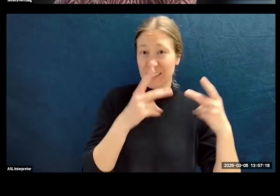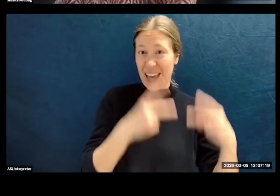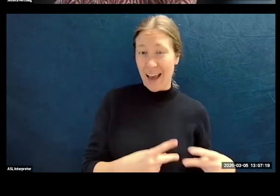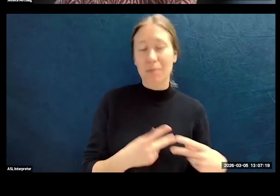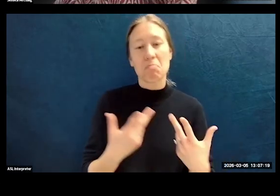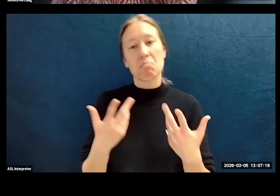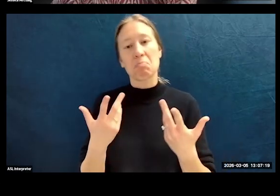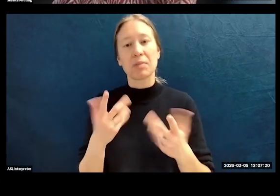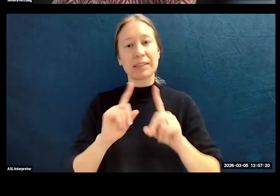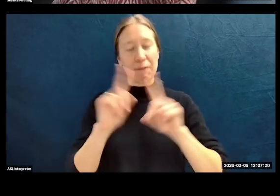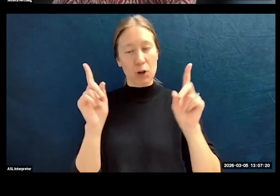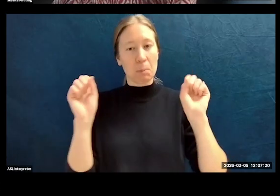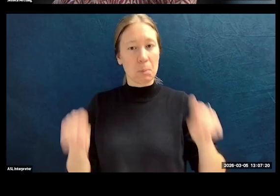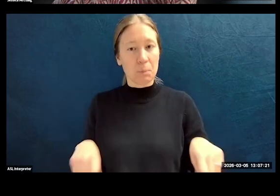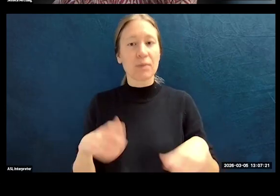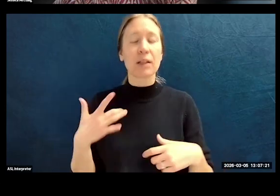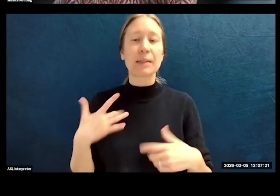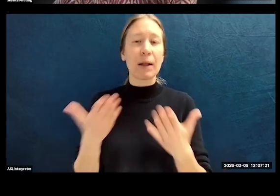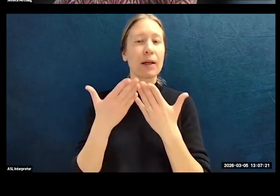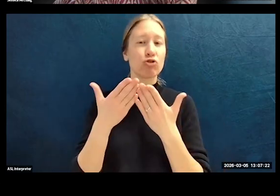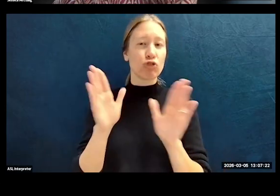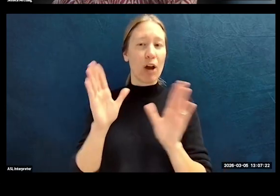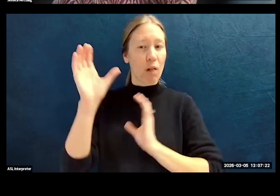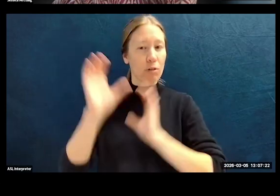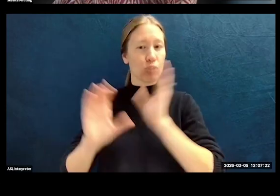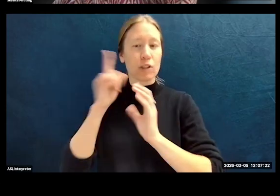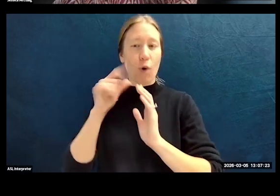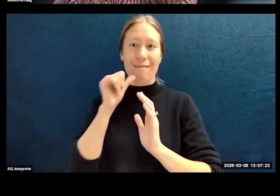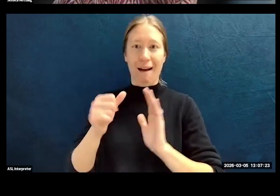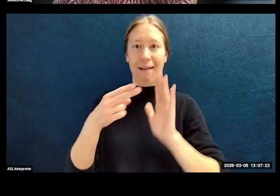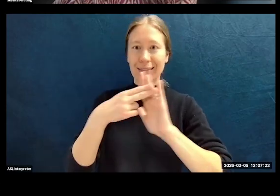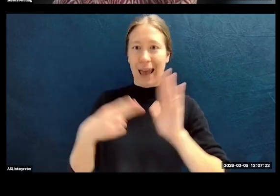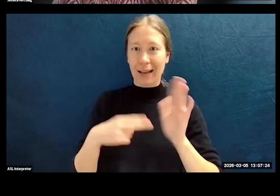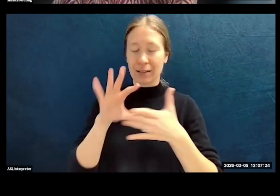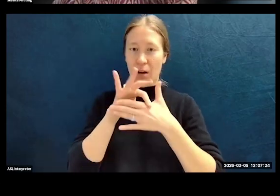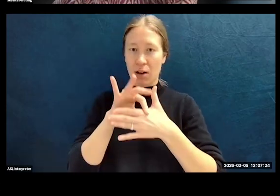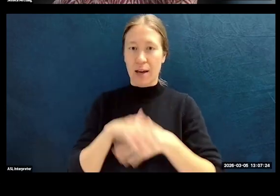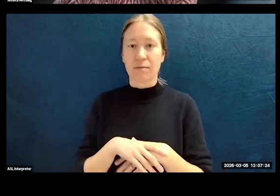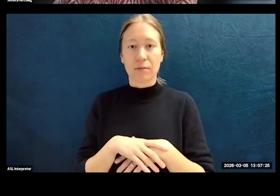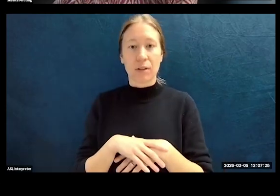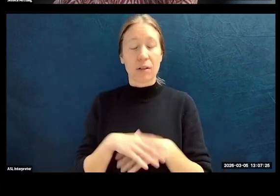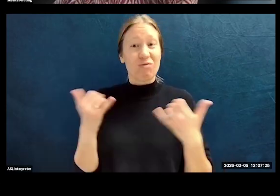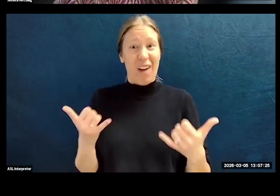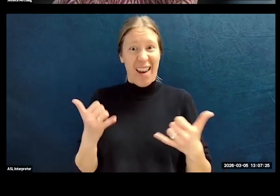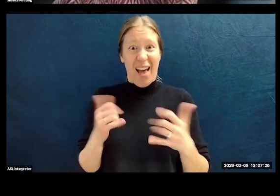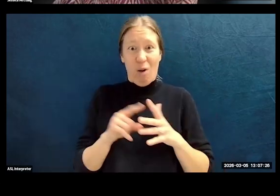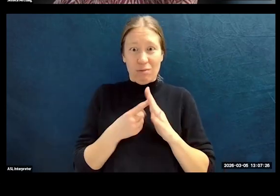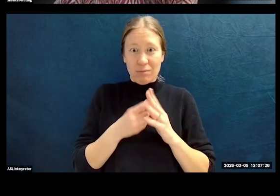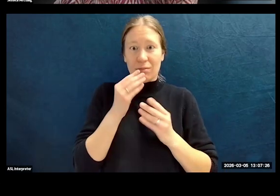is a general search for unmarked content, and it identifies all untagged content, which at this stage of remediation will be a lot of content